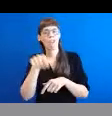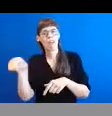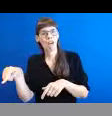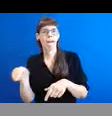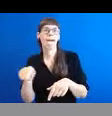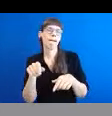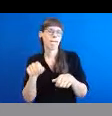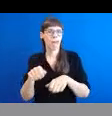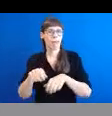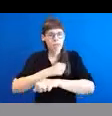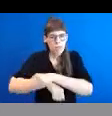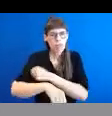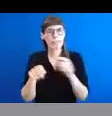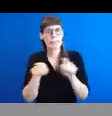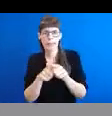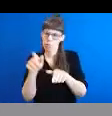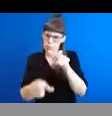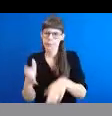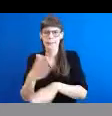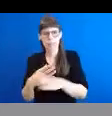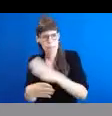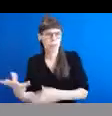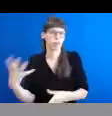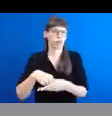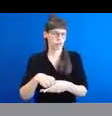easily replicable, this could